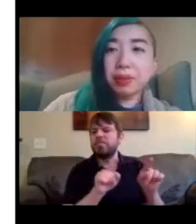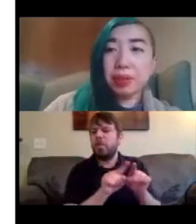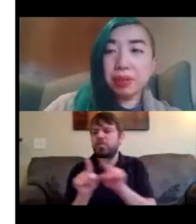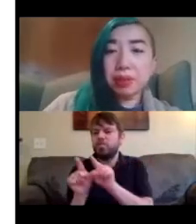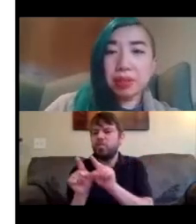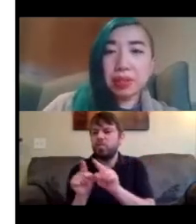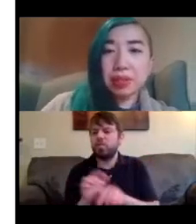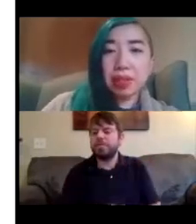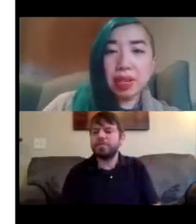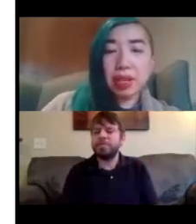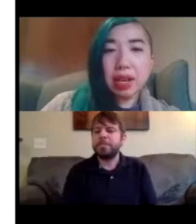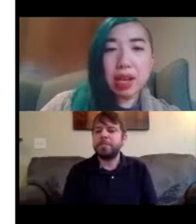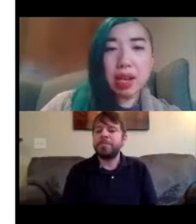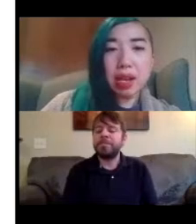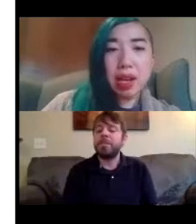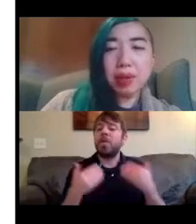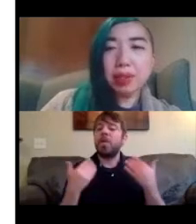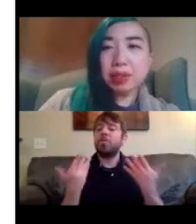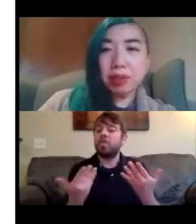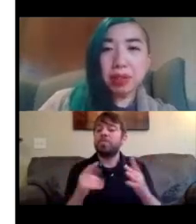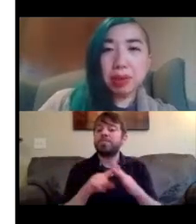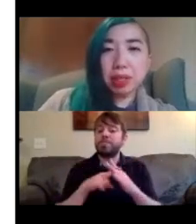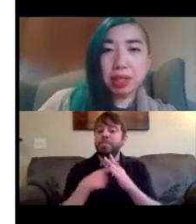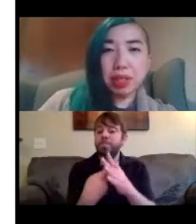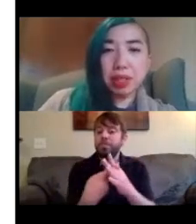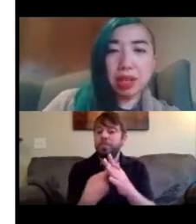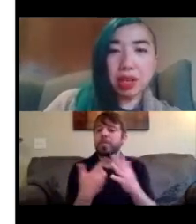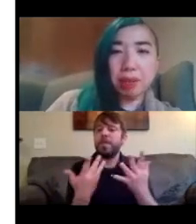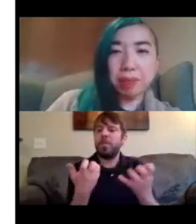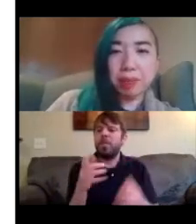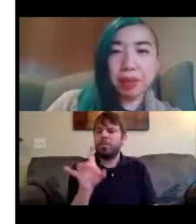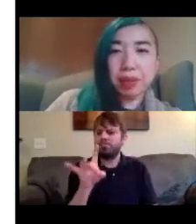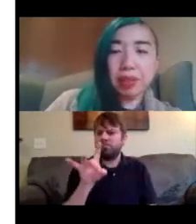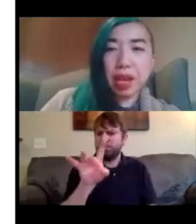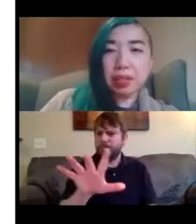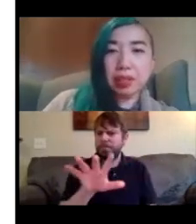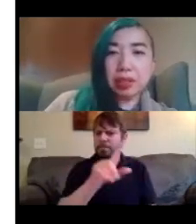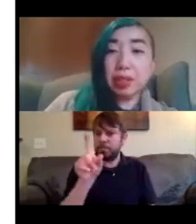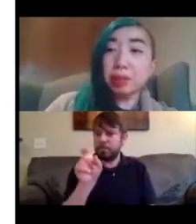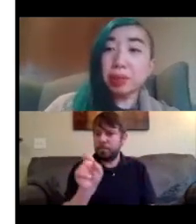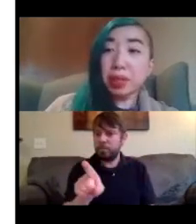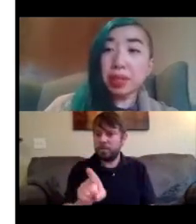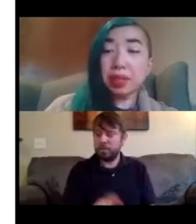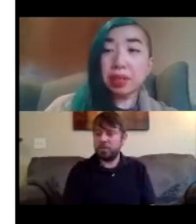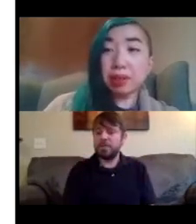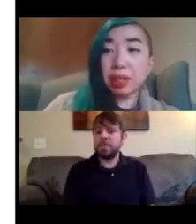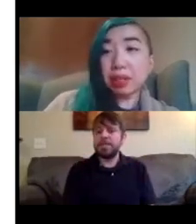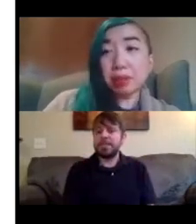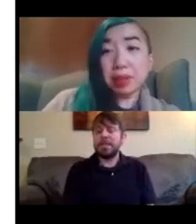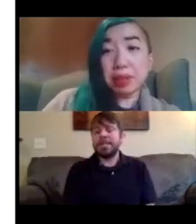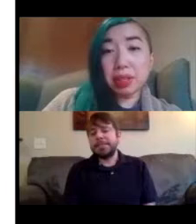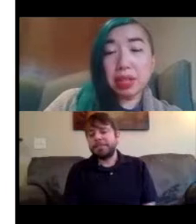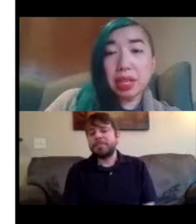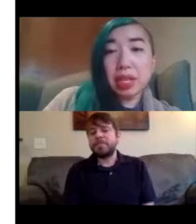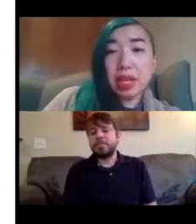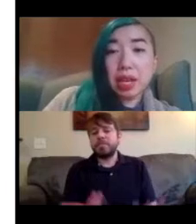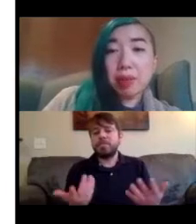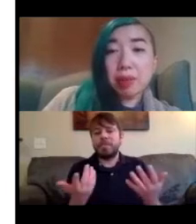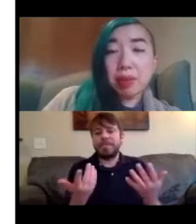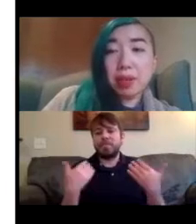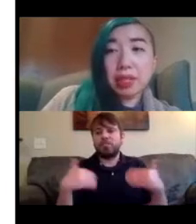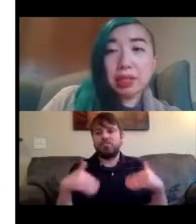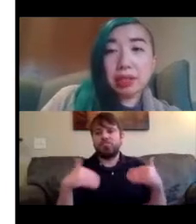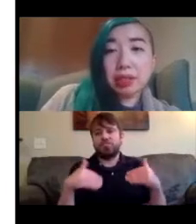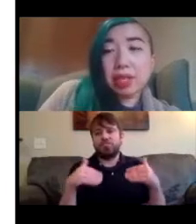So to start--I wanted to start with this question that is pretty loaded. I want us to just take a